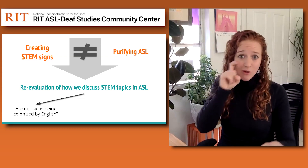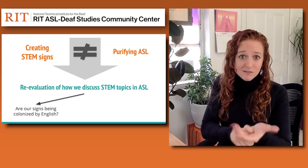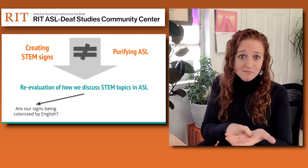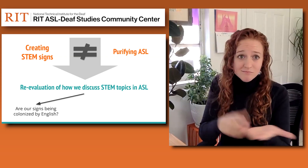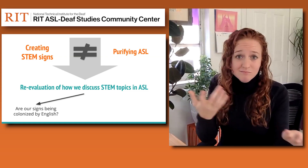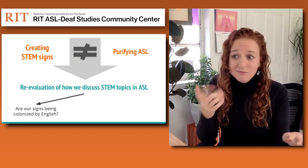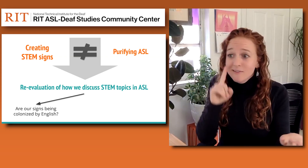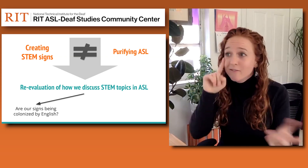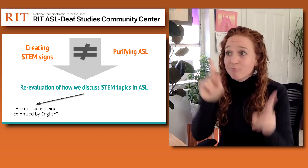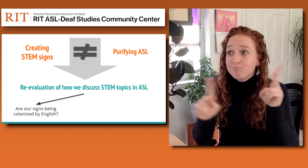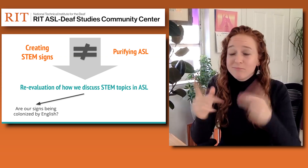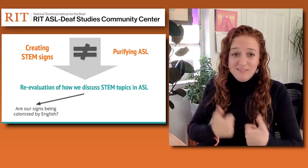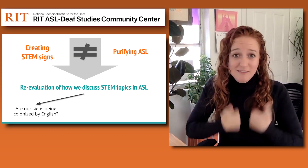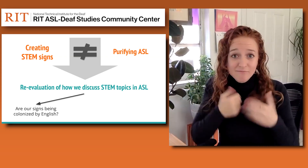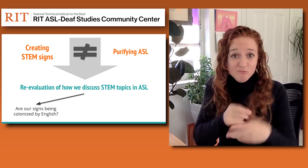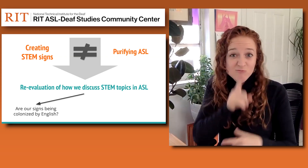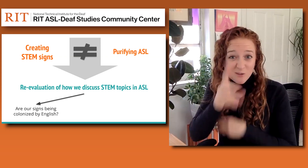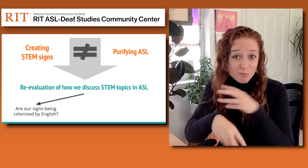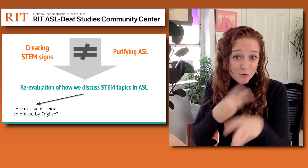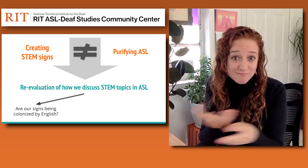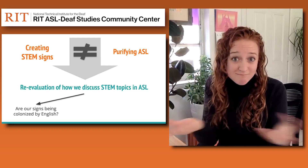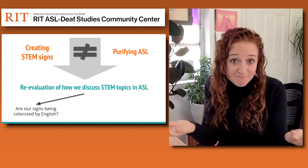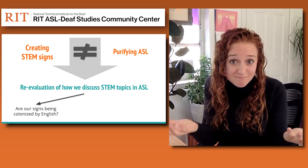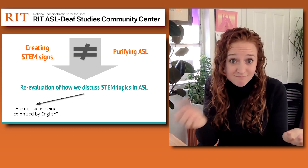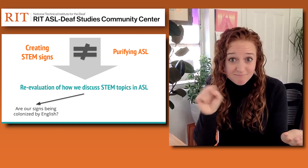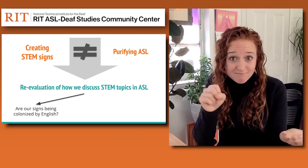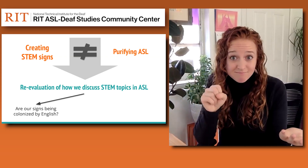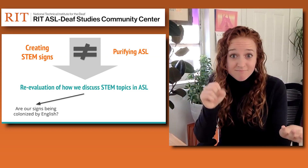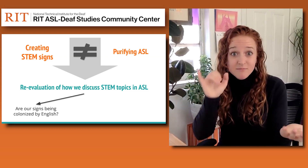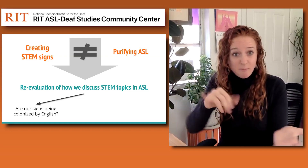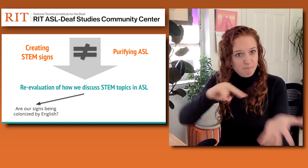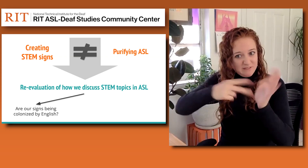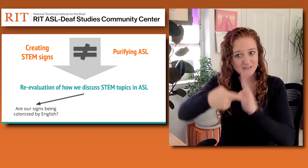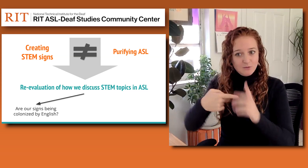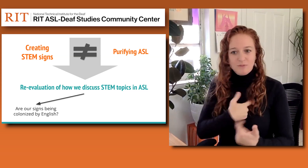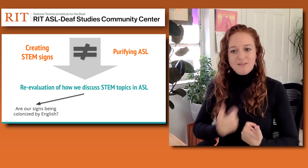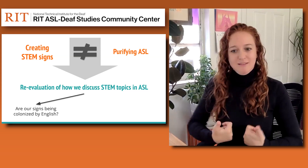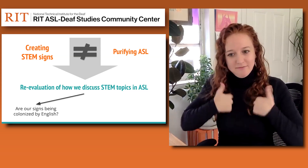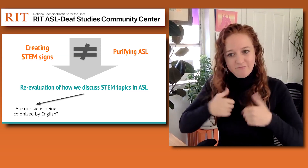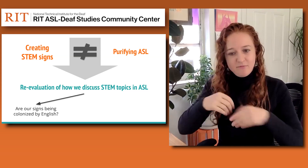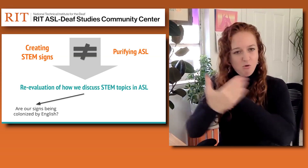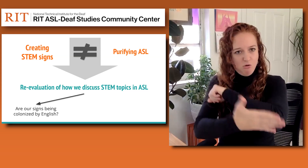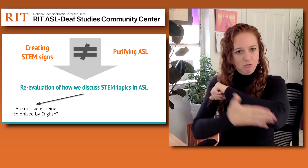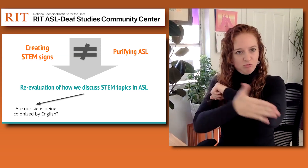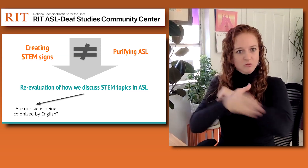I do recognize that deaf people live in the real world, and that means that we live in a country